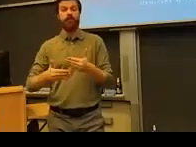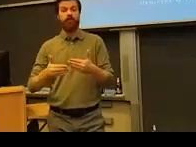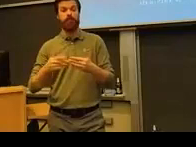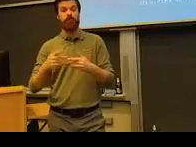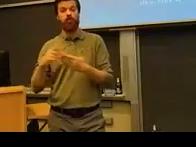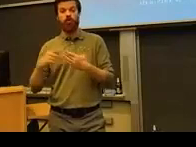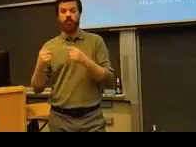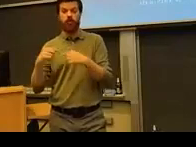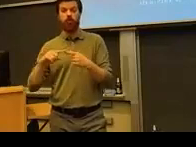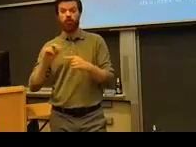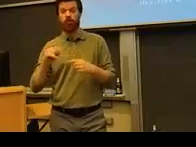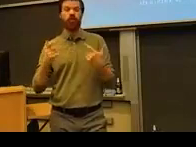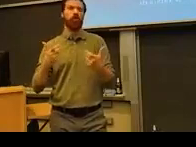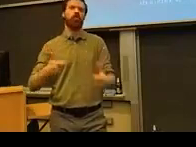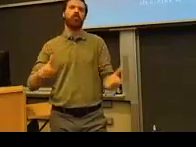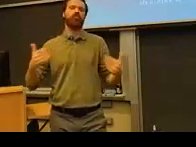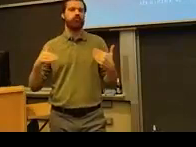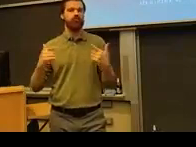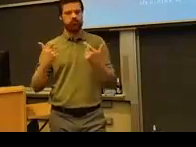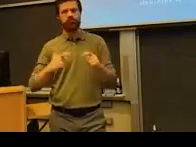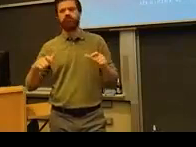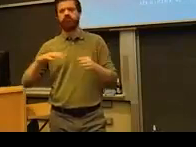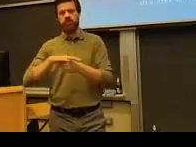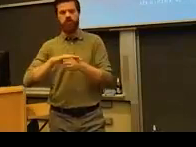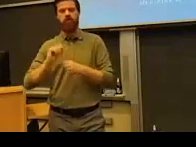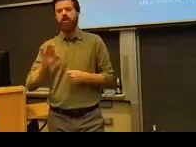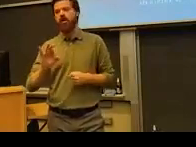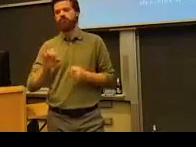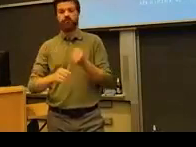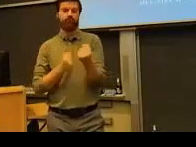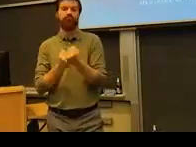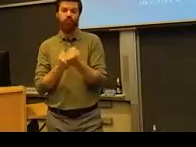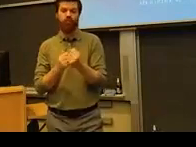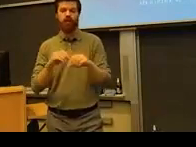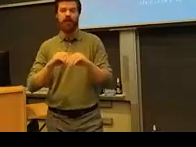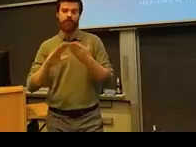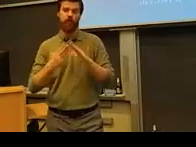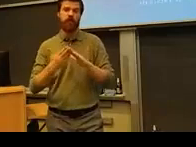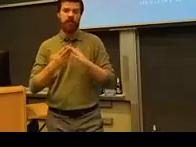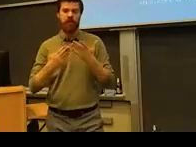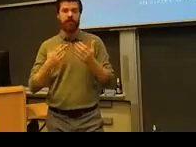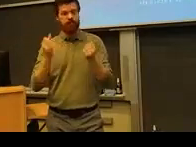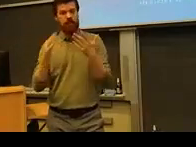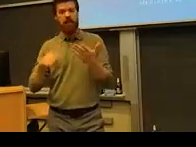huge um these are just a huge source of um support in the community that a lot of the patients really